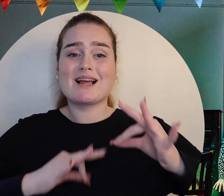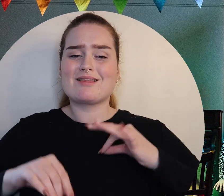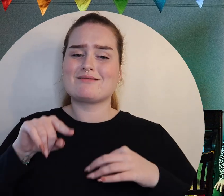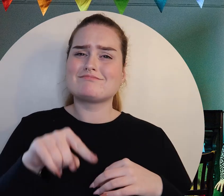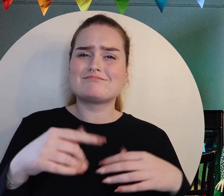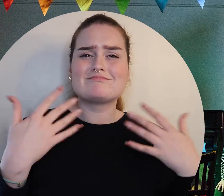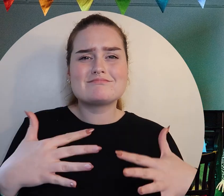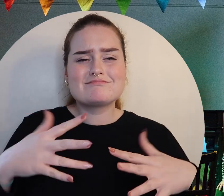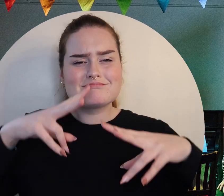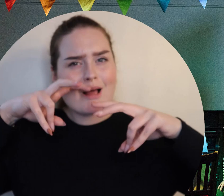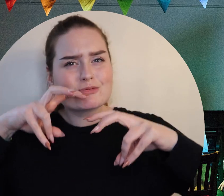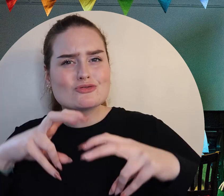and contemporary music.